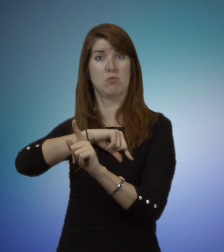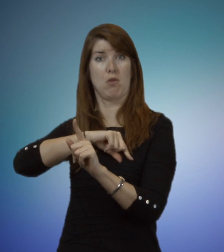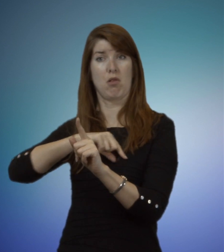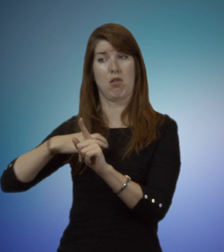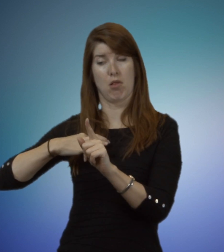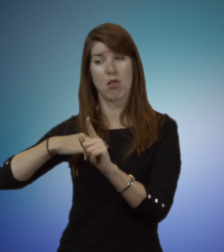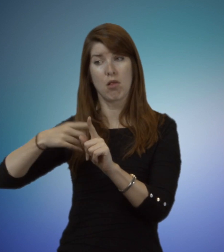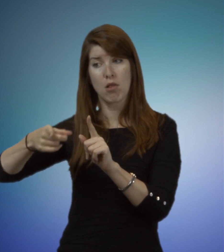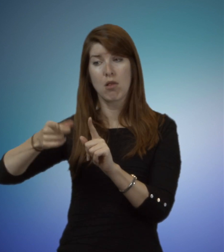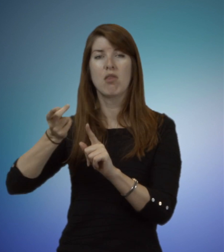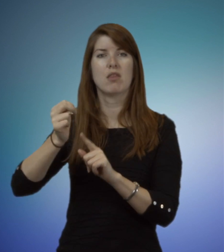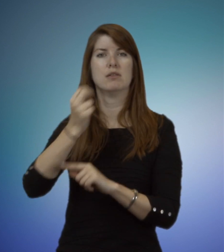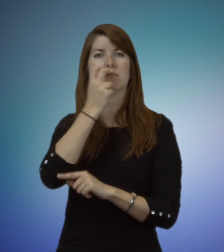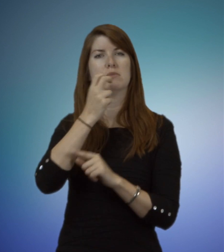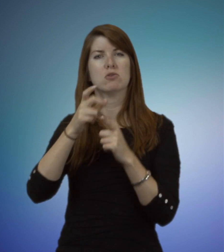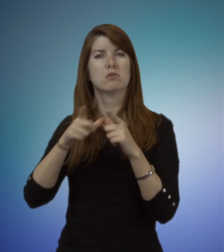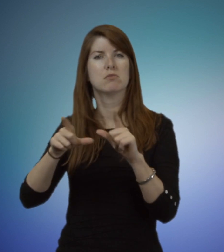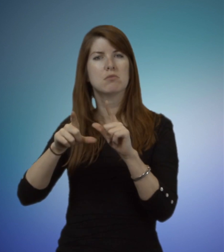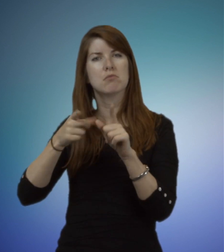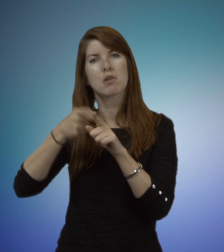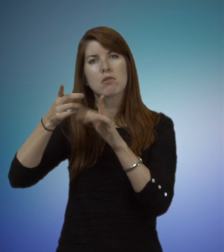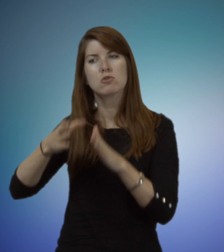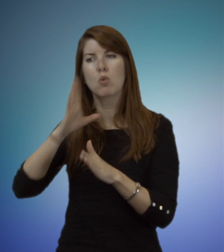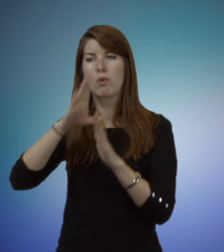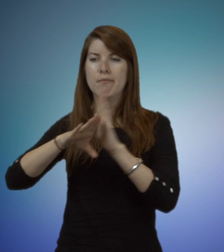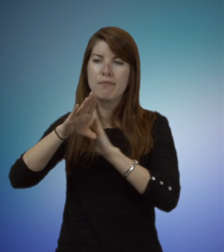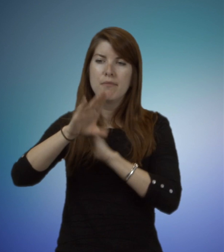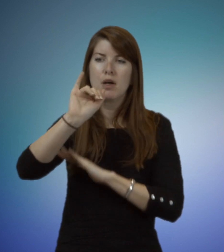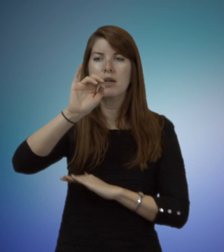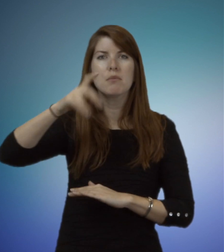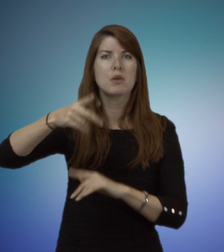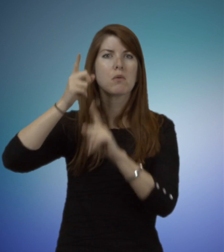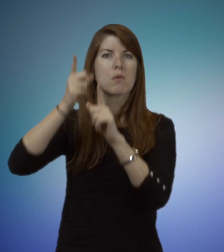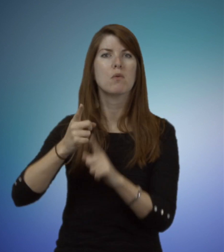then the speech pathologist would develop IEP goals for that student.